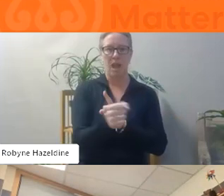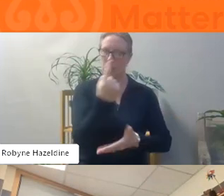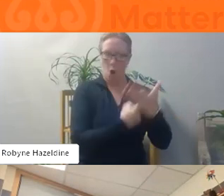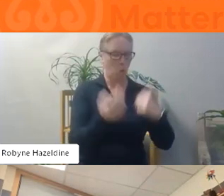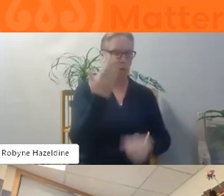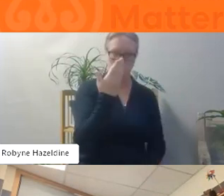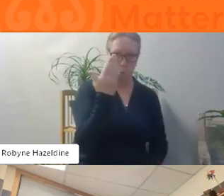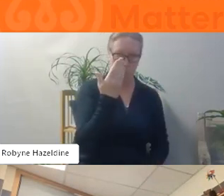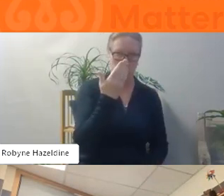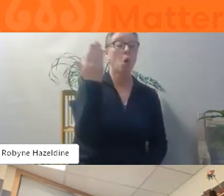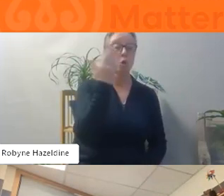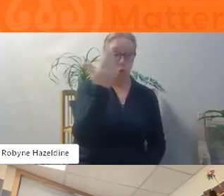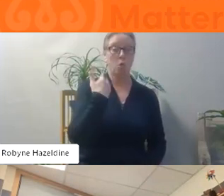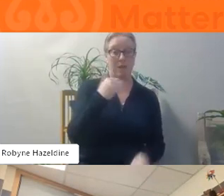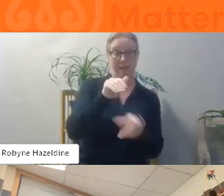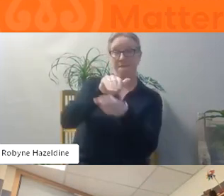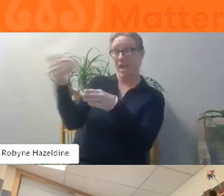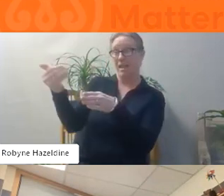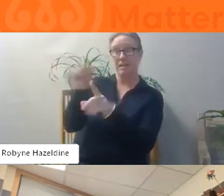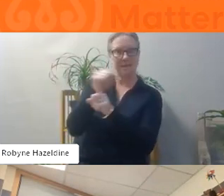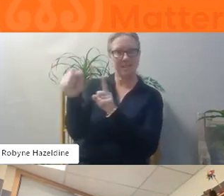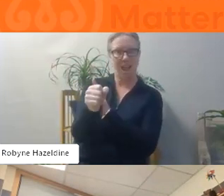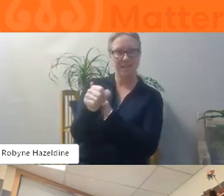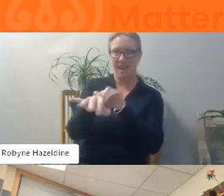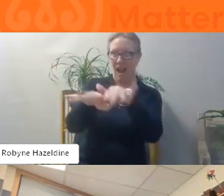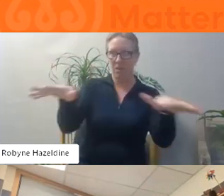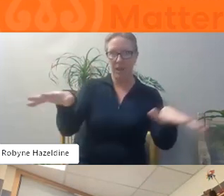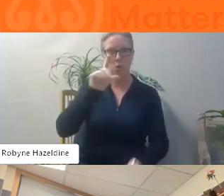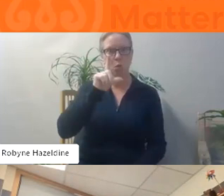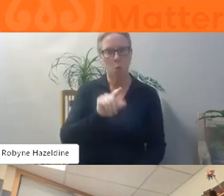Schools reflect the society around them. One of the things that comes